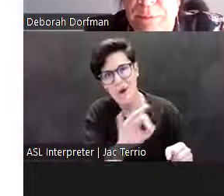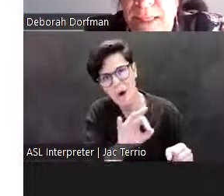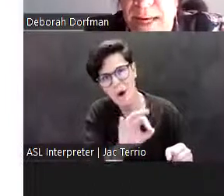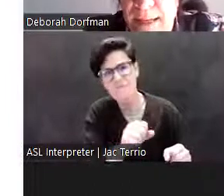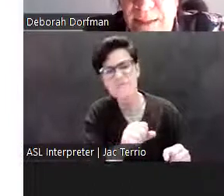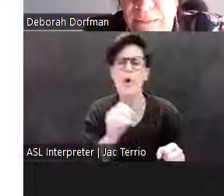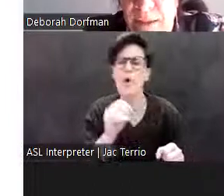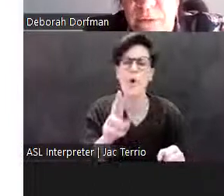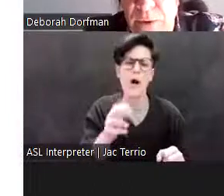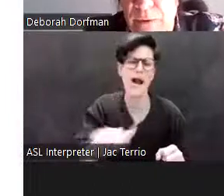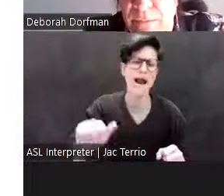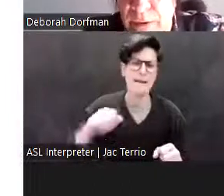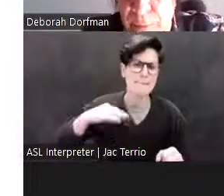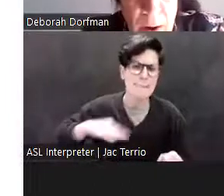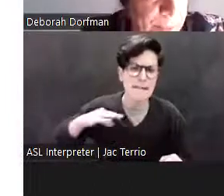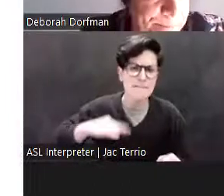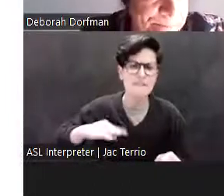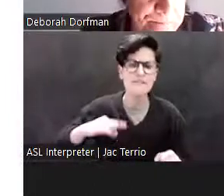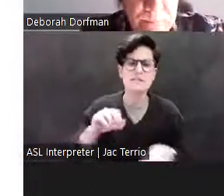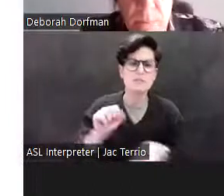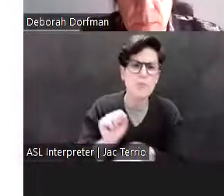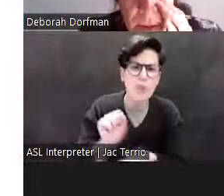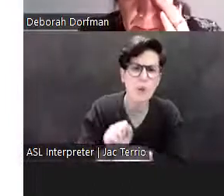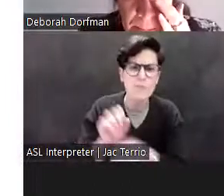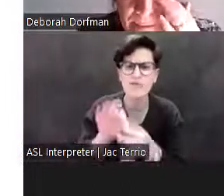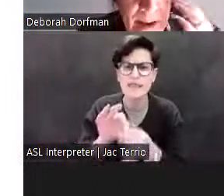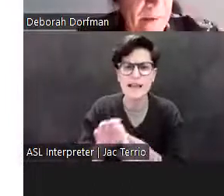related activity. 15:12:14 So it's very, very broad and Now